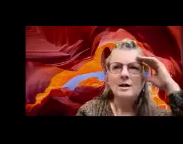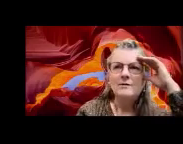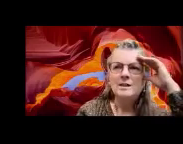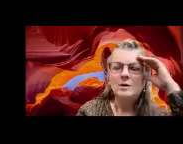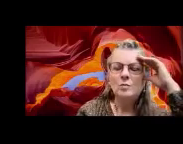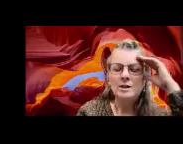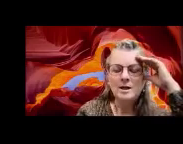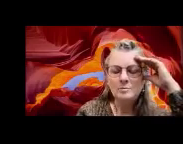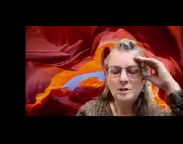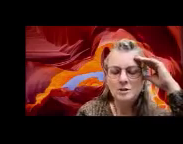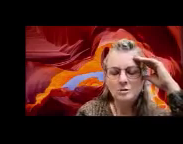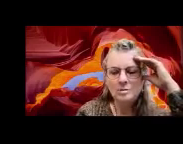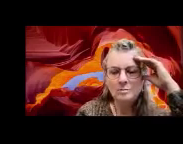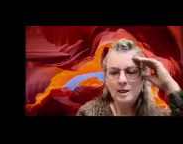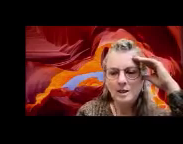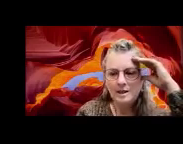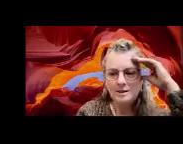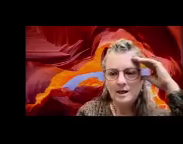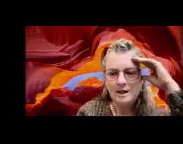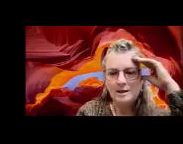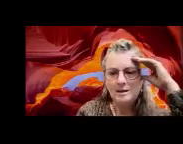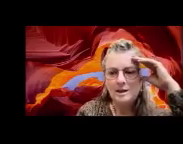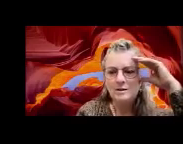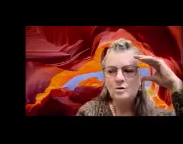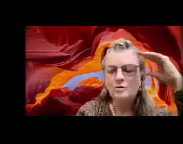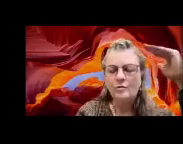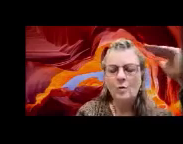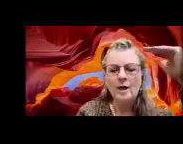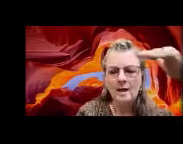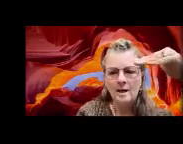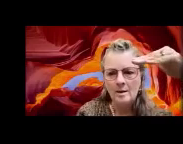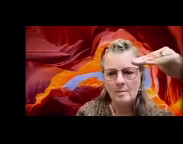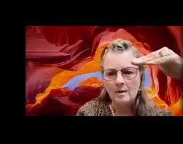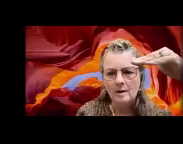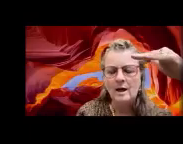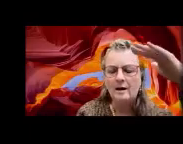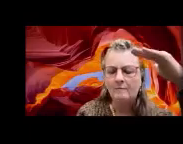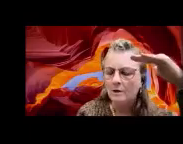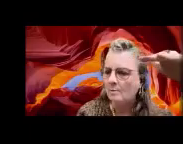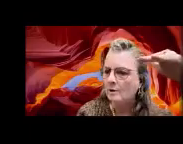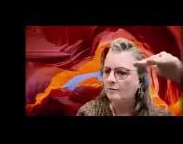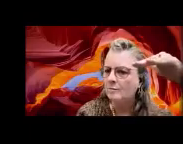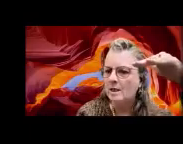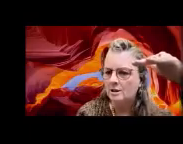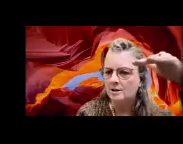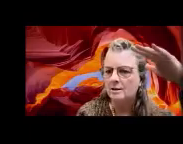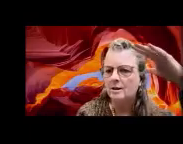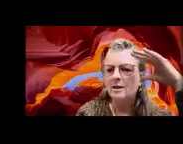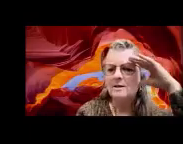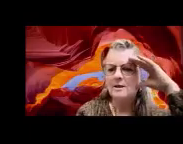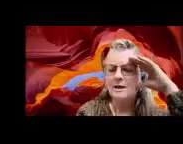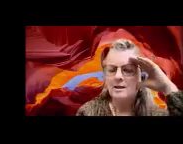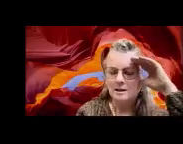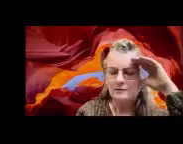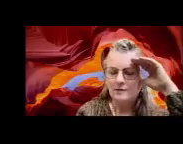If I say, What time did you go to bed last night? And the answer is, 4am then I have a lot more information than I did, if